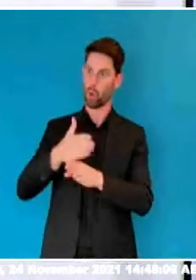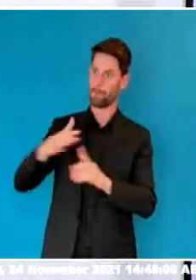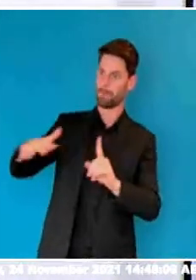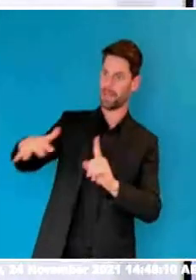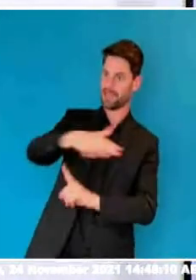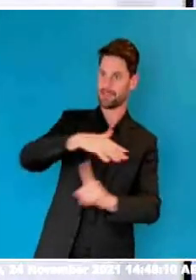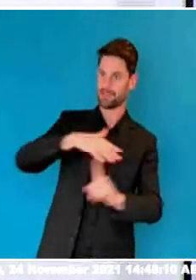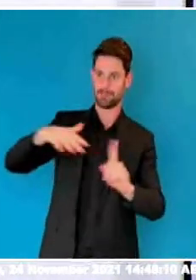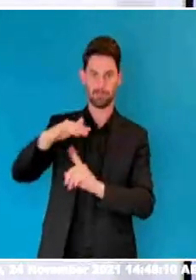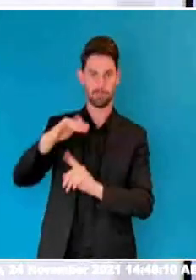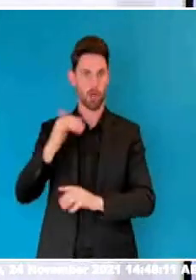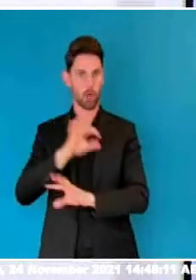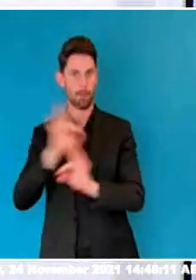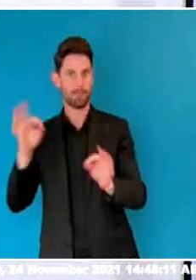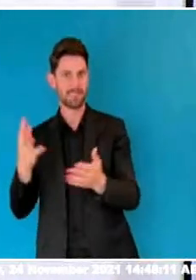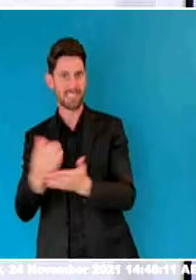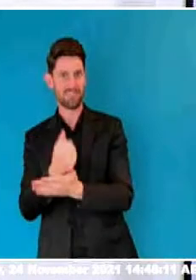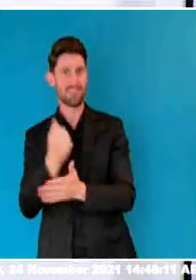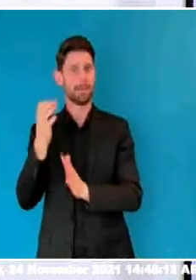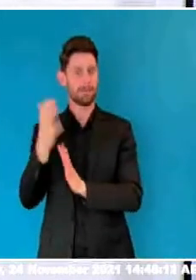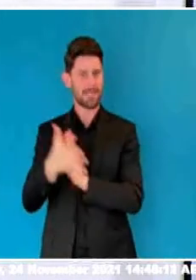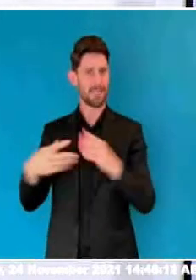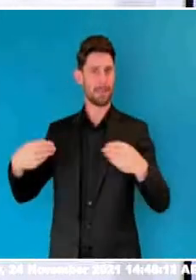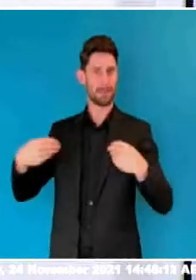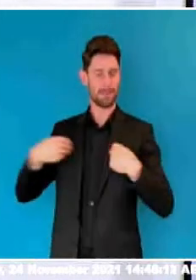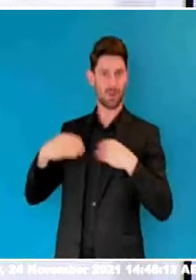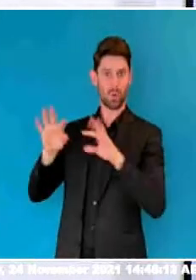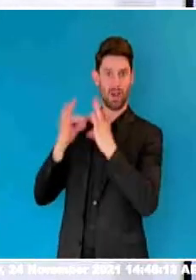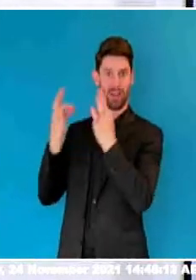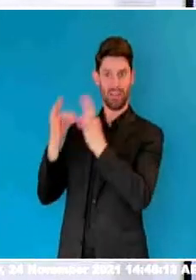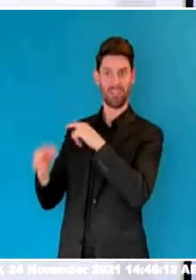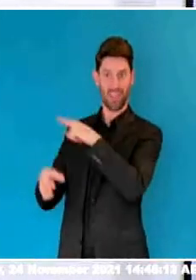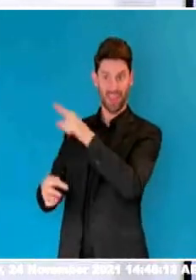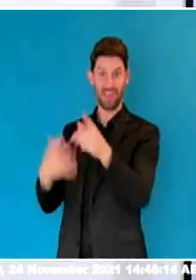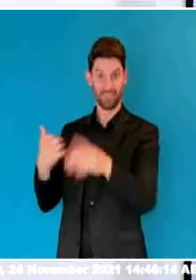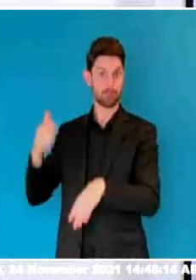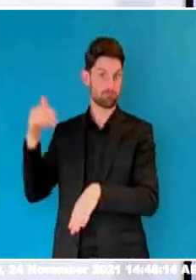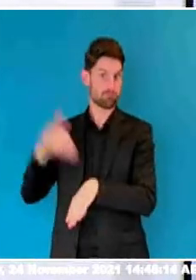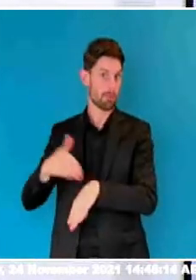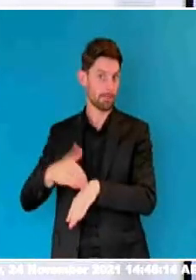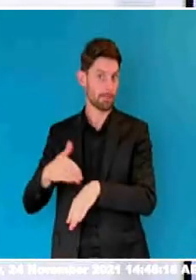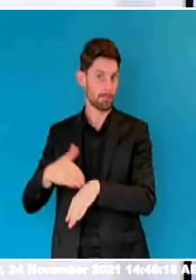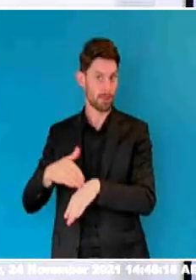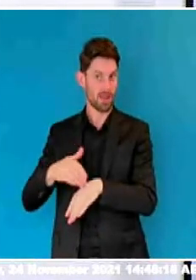employer got some issues in relation to ensuring safety in the workplace.